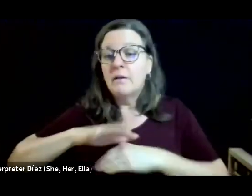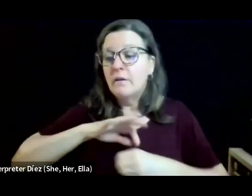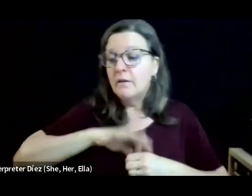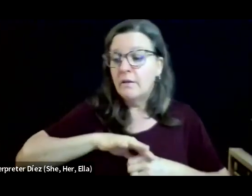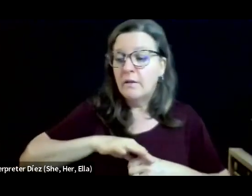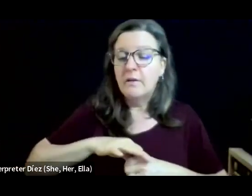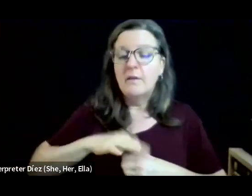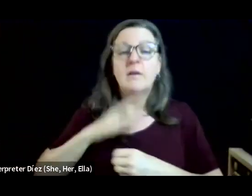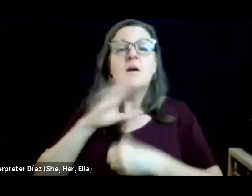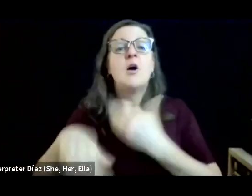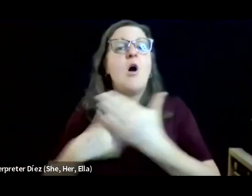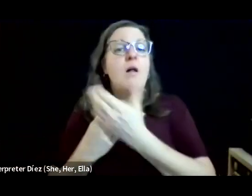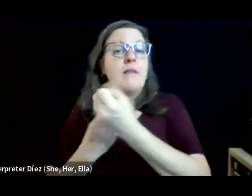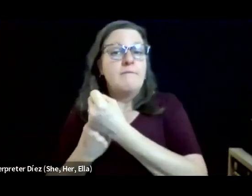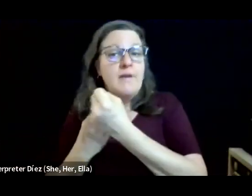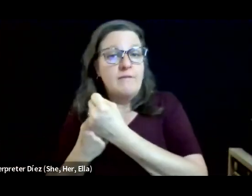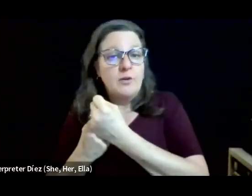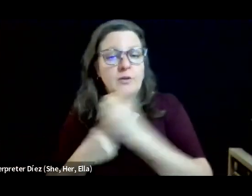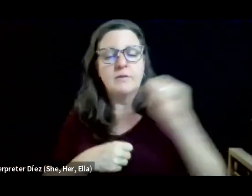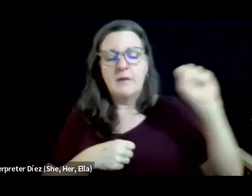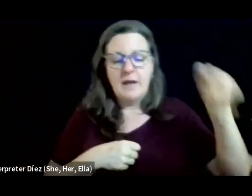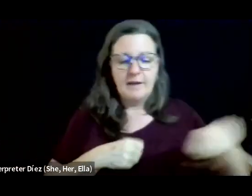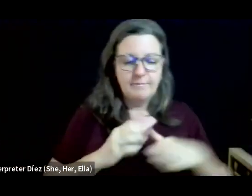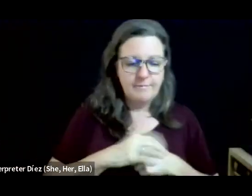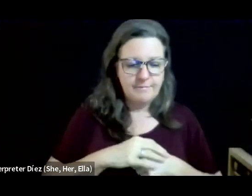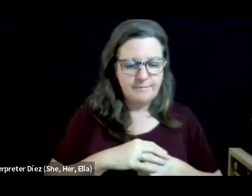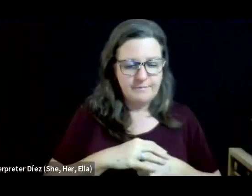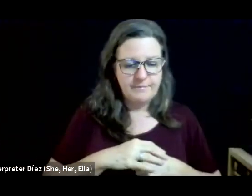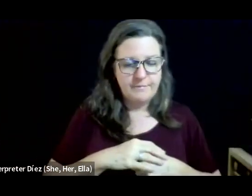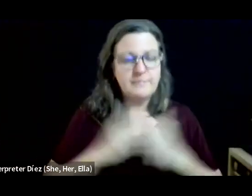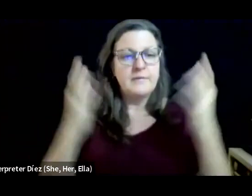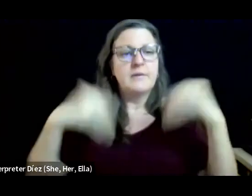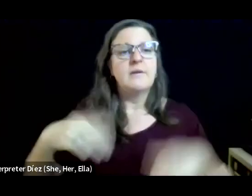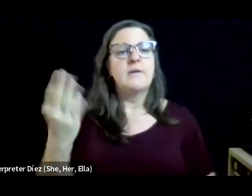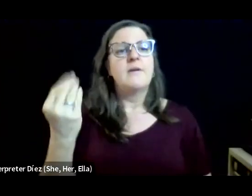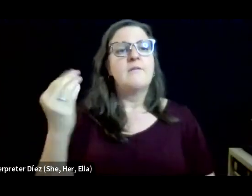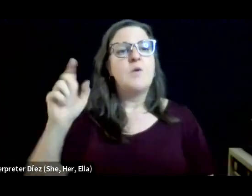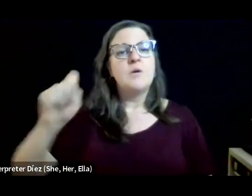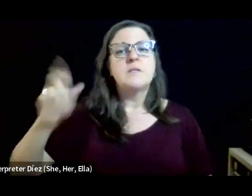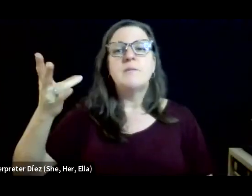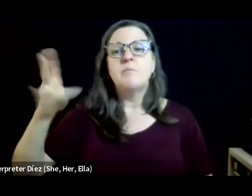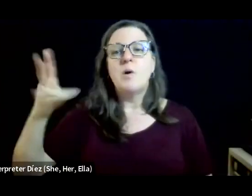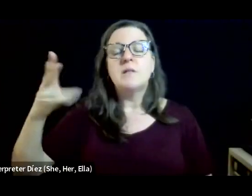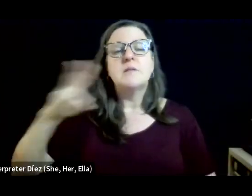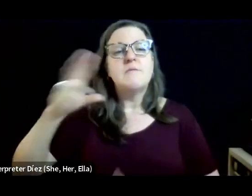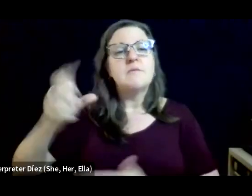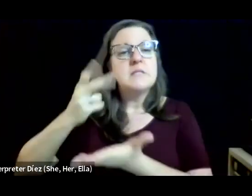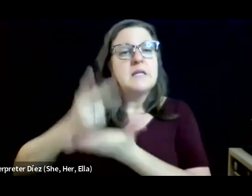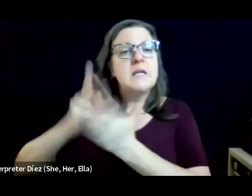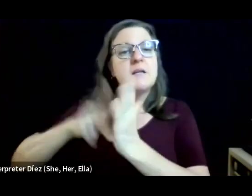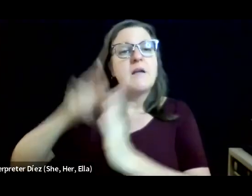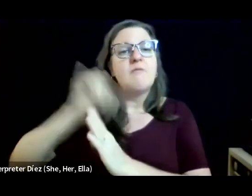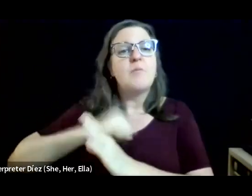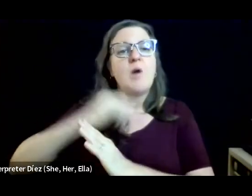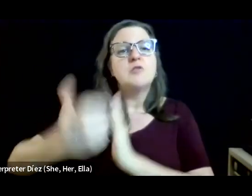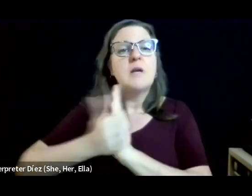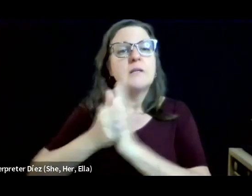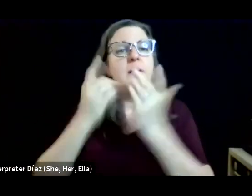Okay. All in favor? Aye. Item 1#4.17, Approval of Project Amendment Agreement